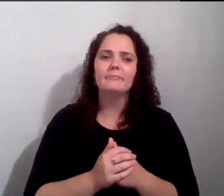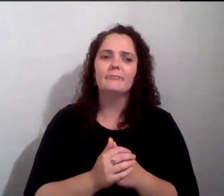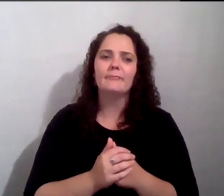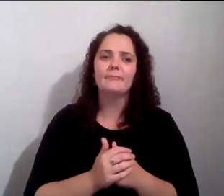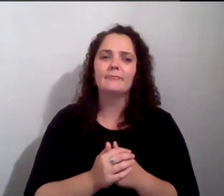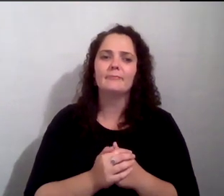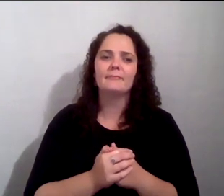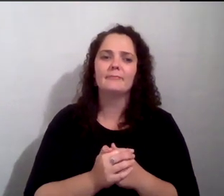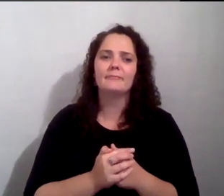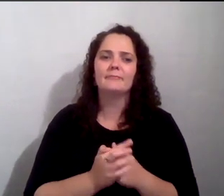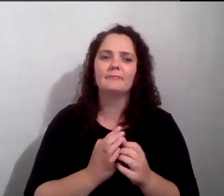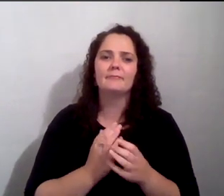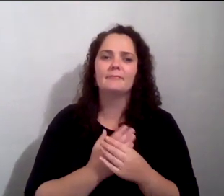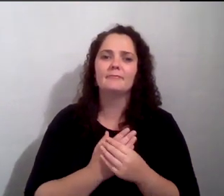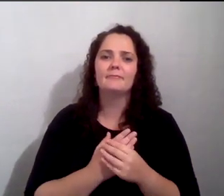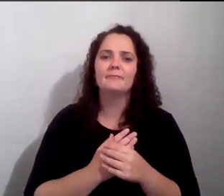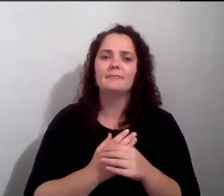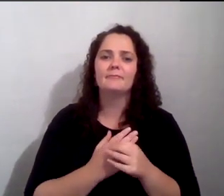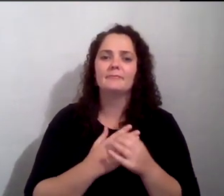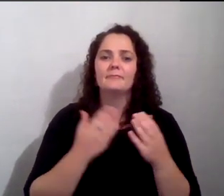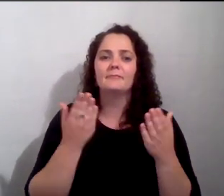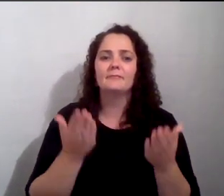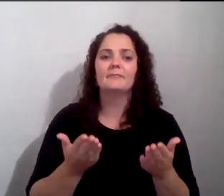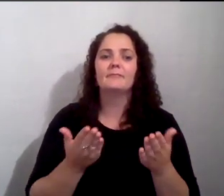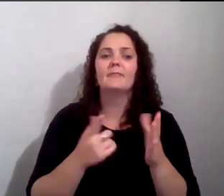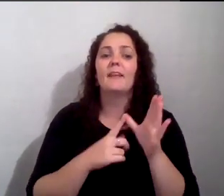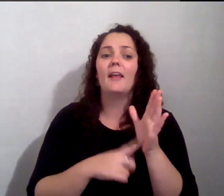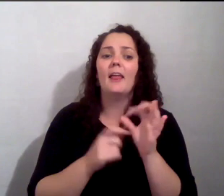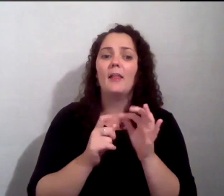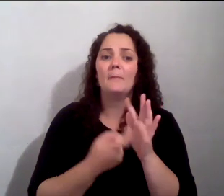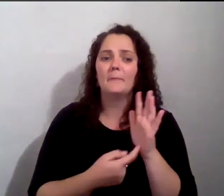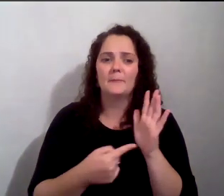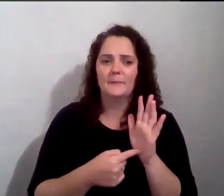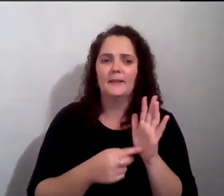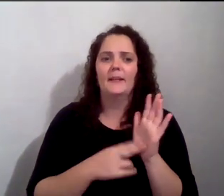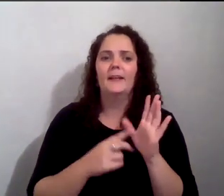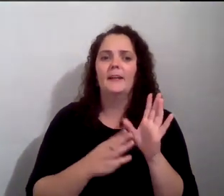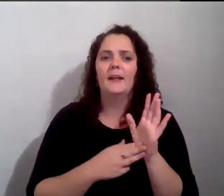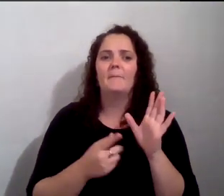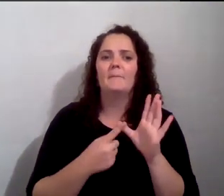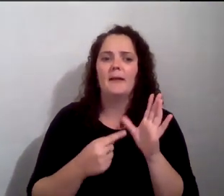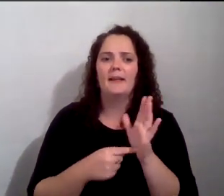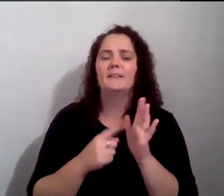pink watercolour painter but then Namatjira of course takes that medium and just takes it into